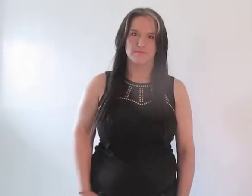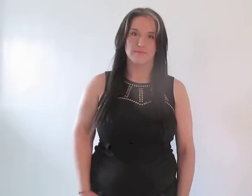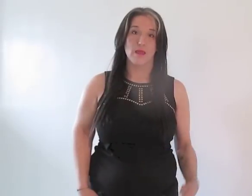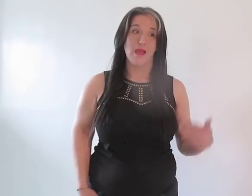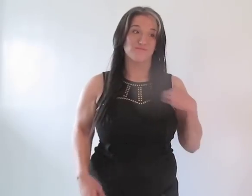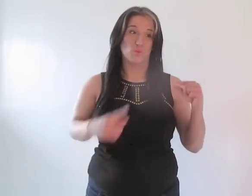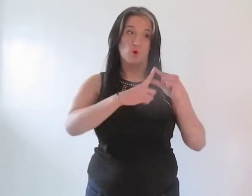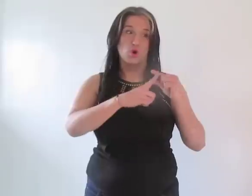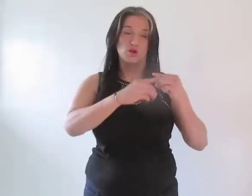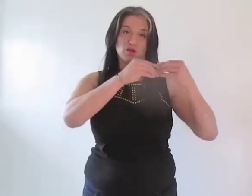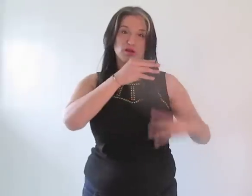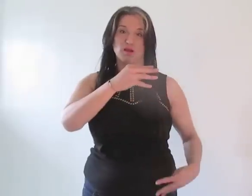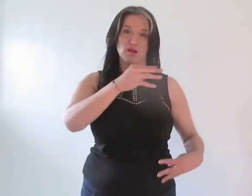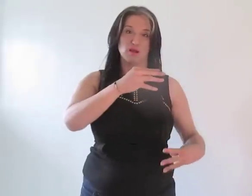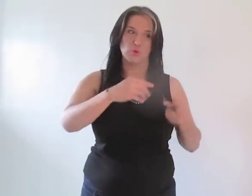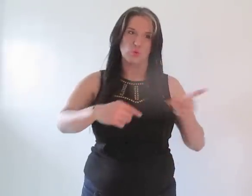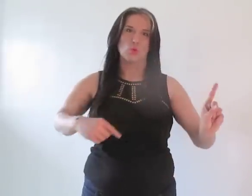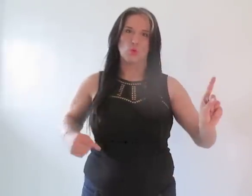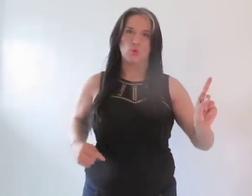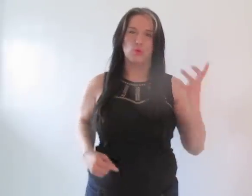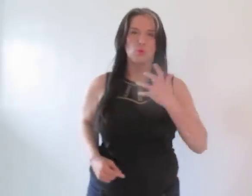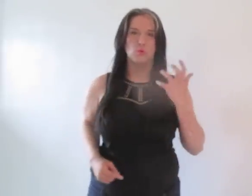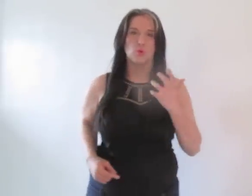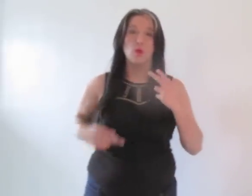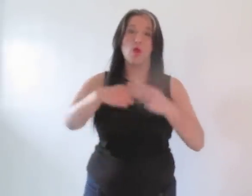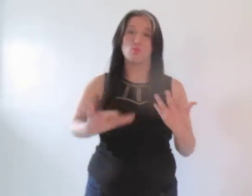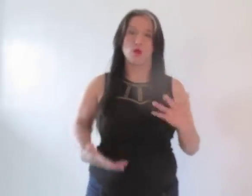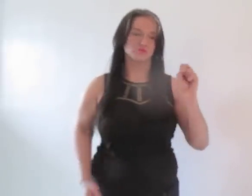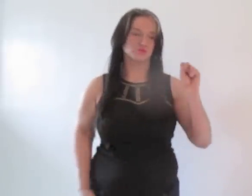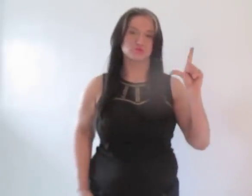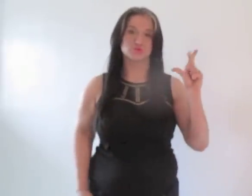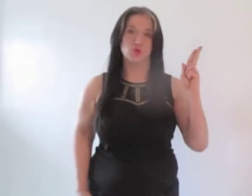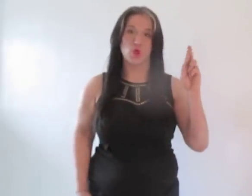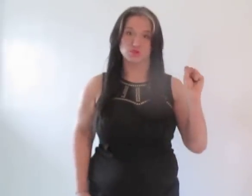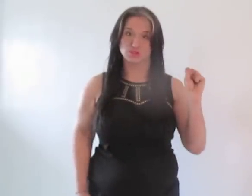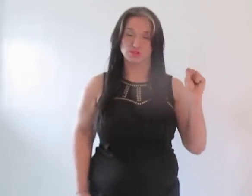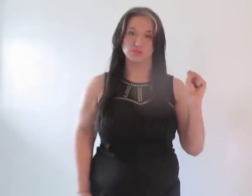There are words that are offensive - they are called slurs.